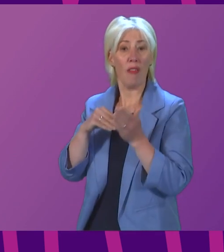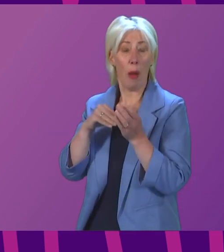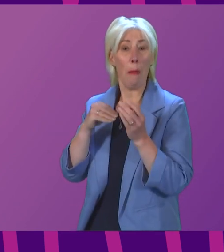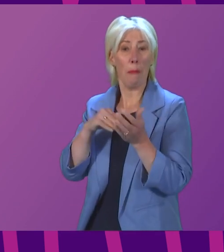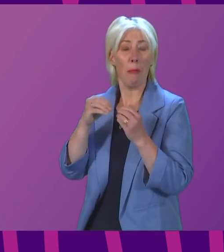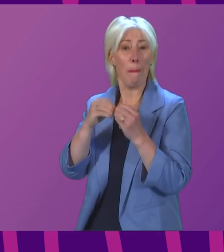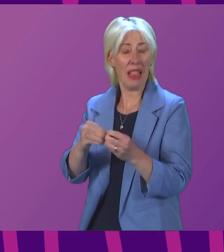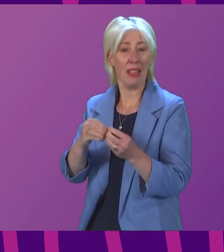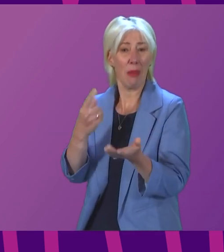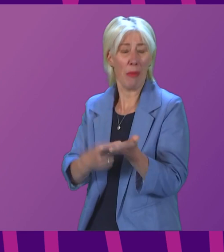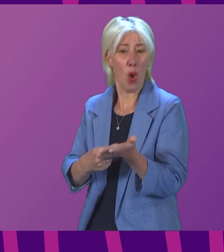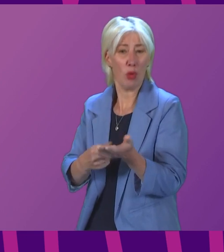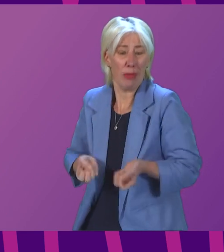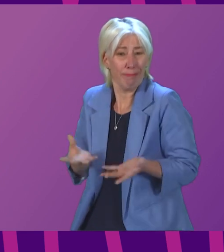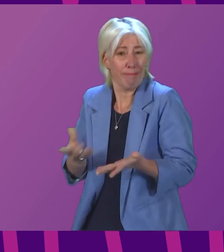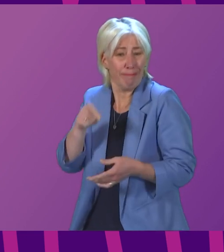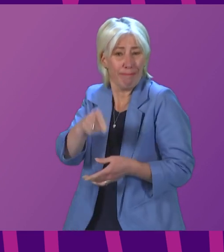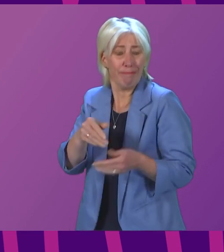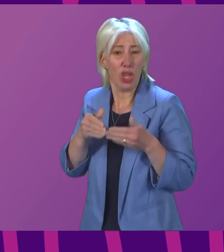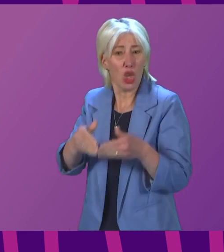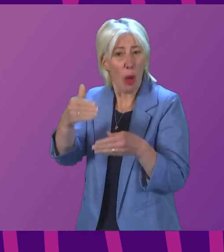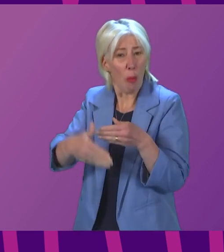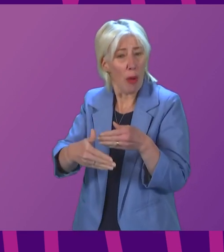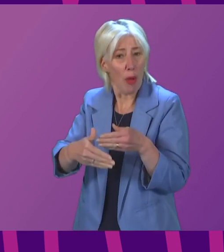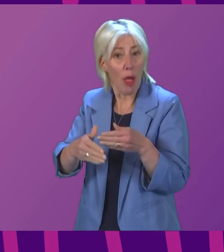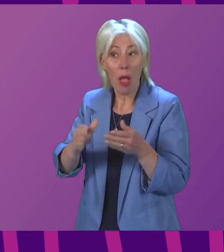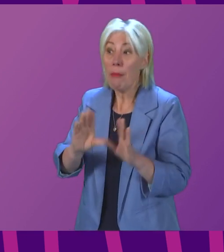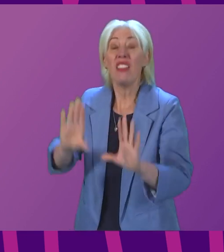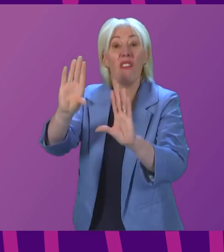at Ferguson’s does not end with the award of the ferry contract.